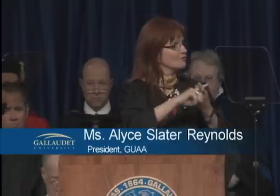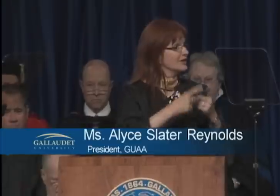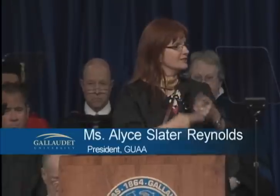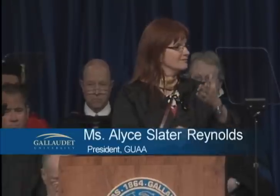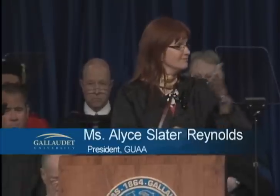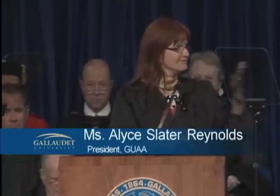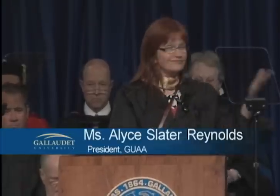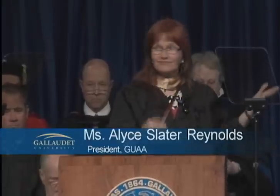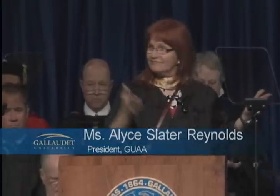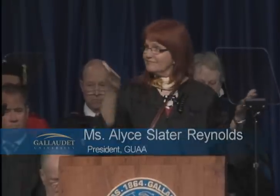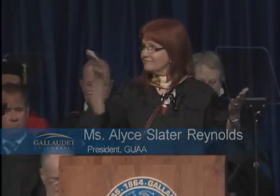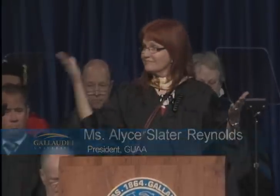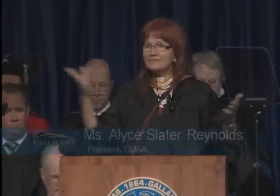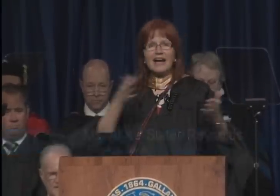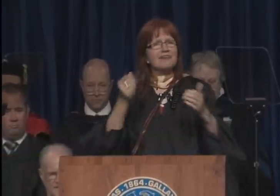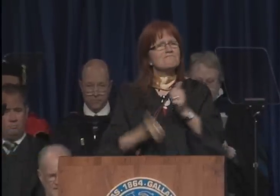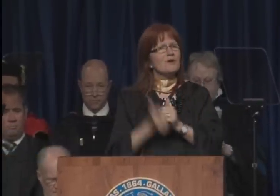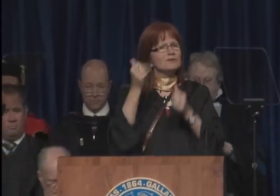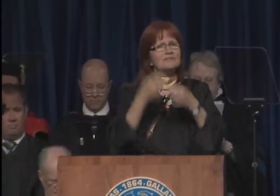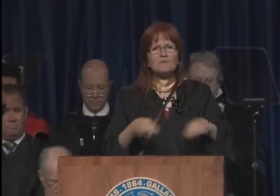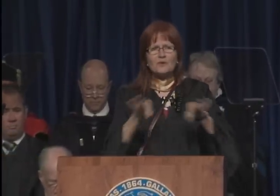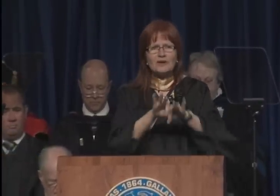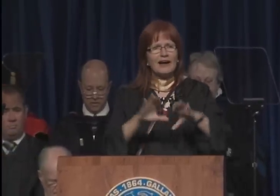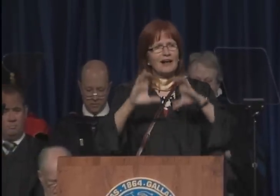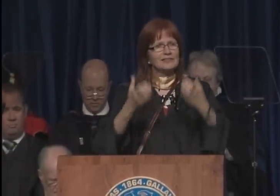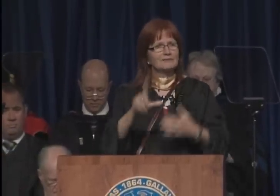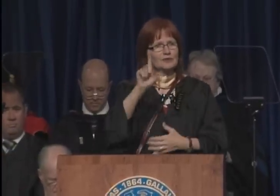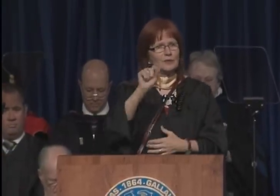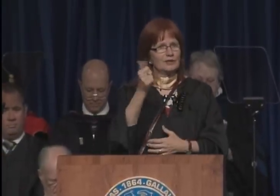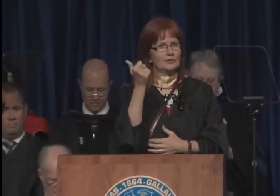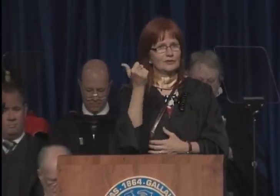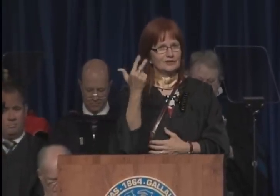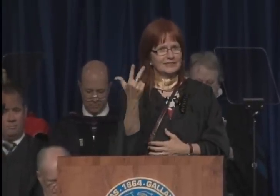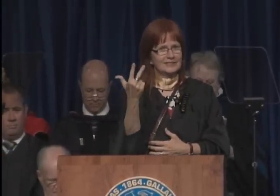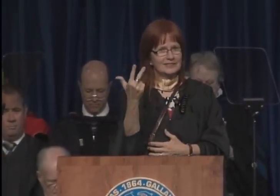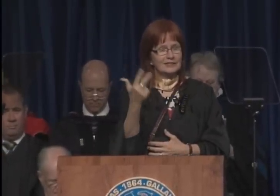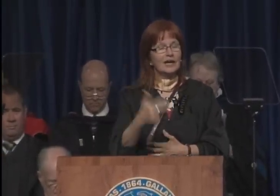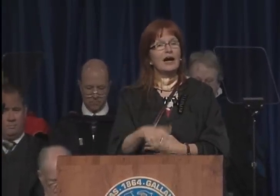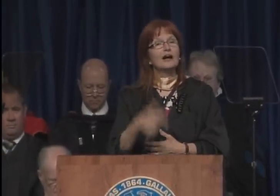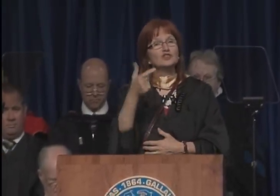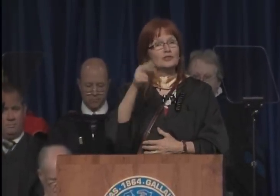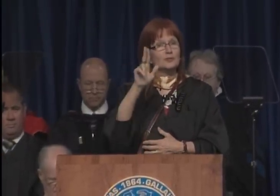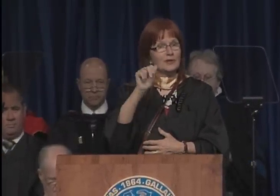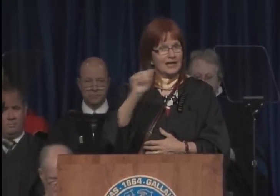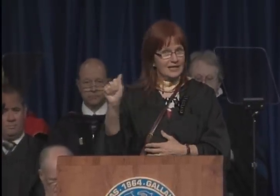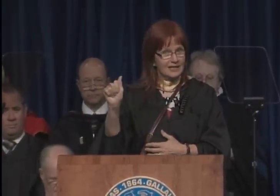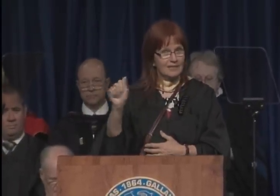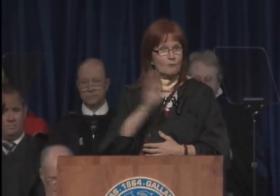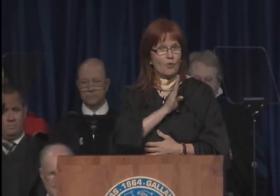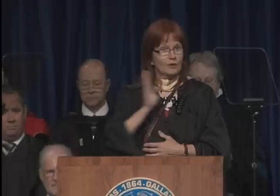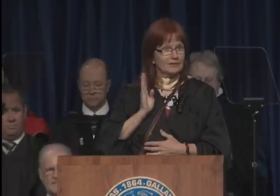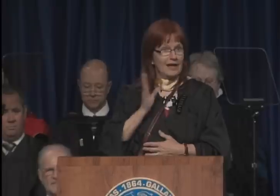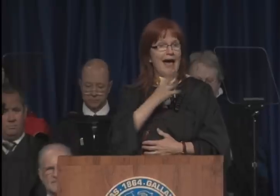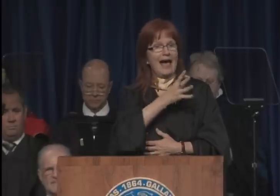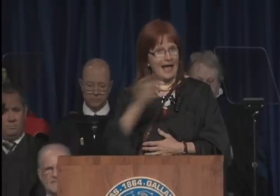families, friends and most importantly class of 2013,